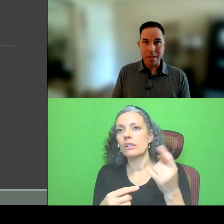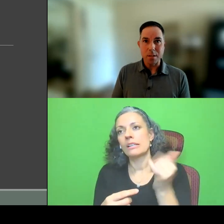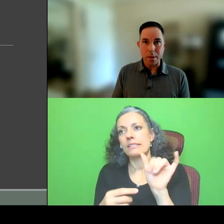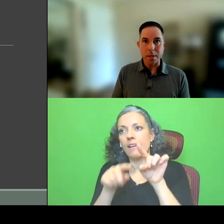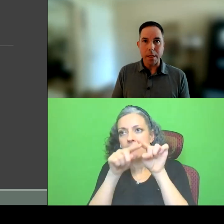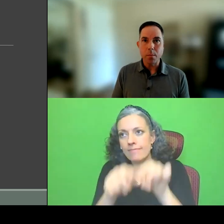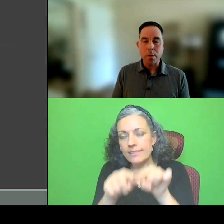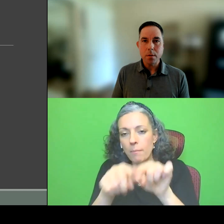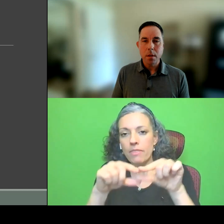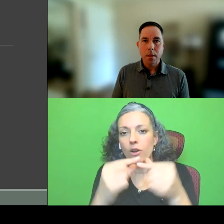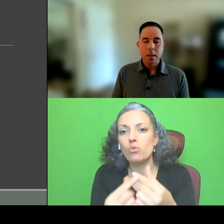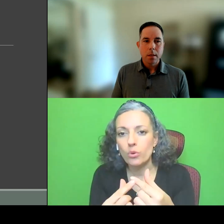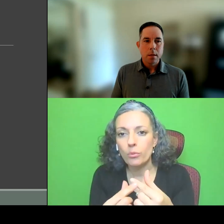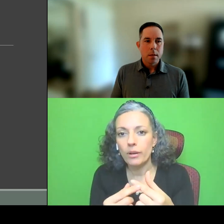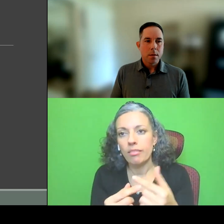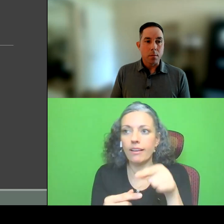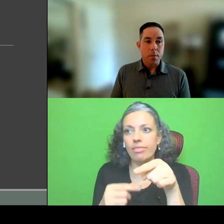accessibility experts.